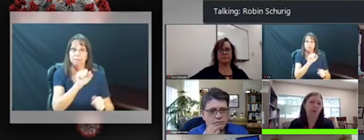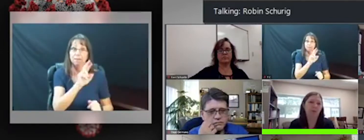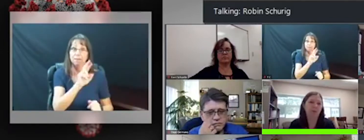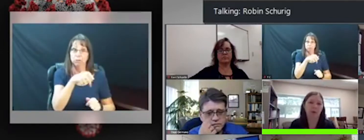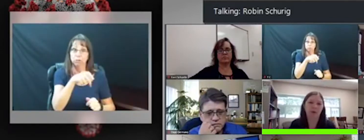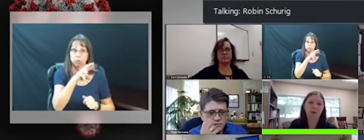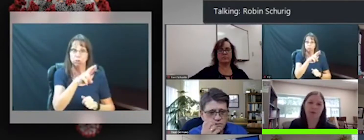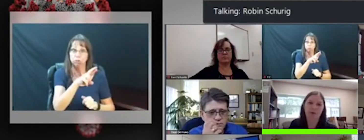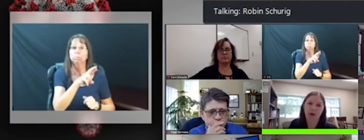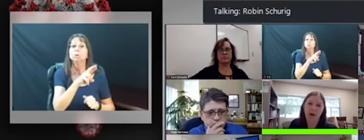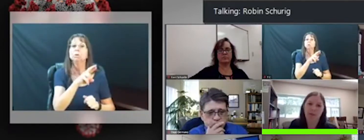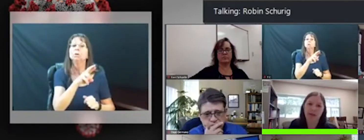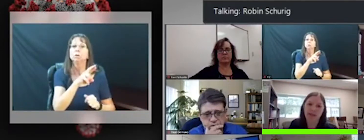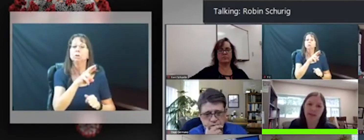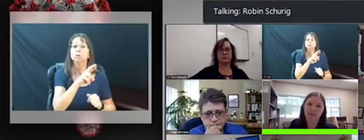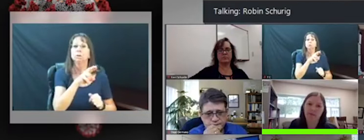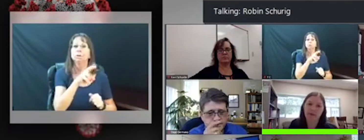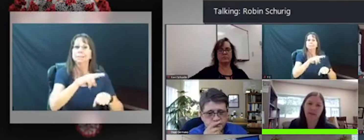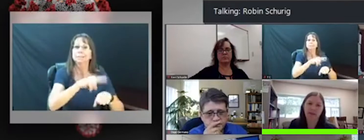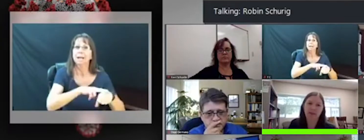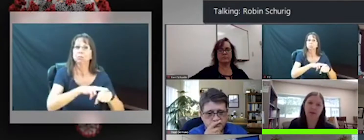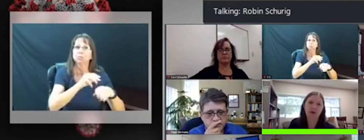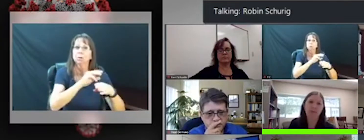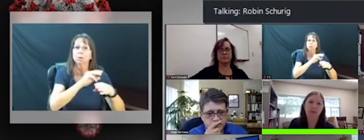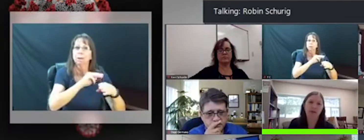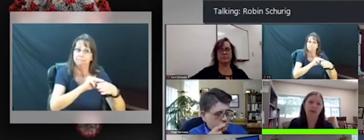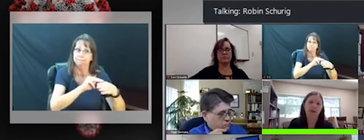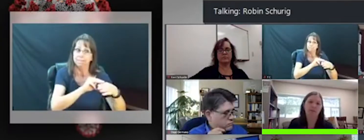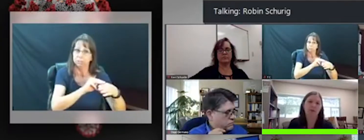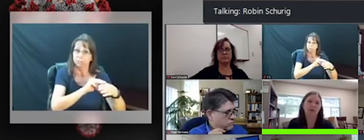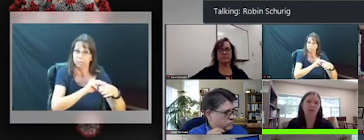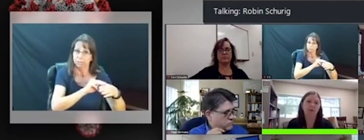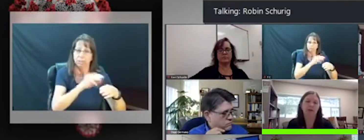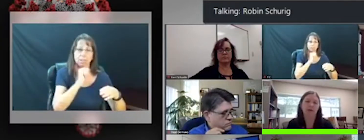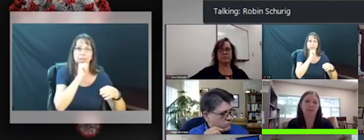we don't know overall how many cases have been connected there, but we've been tracking